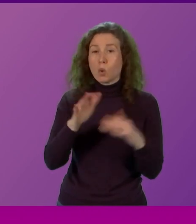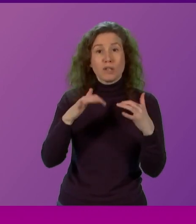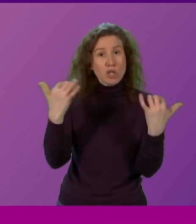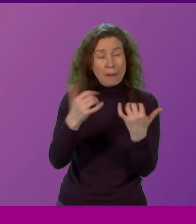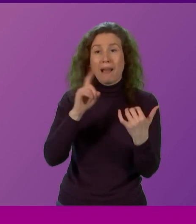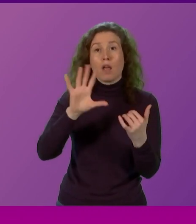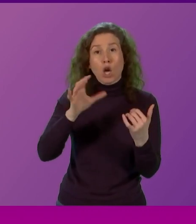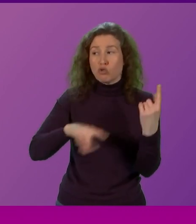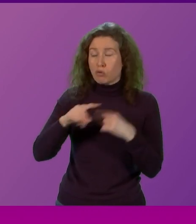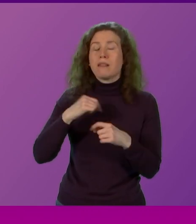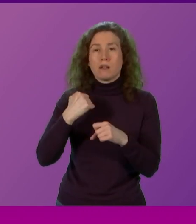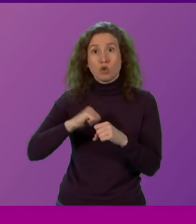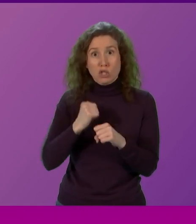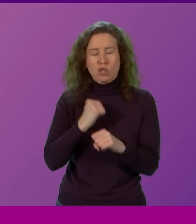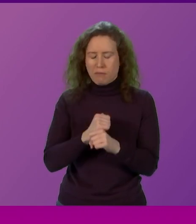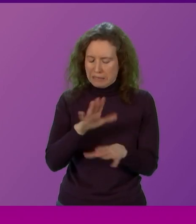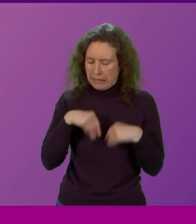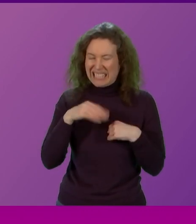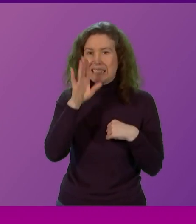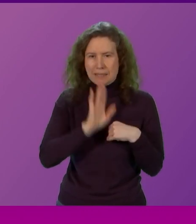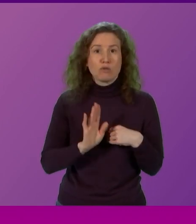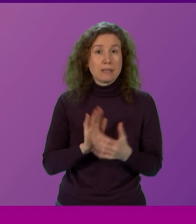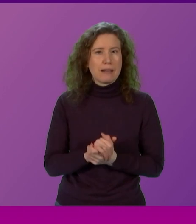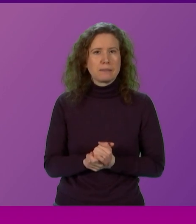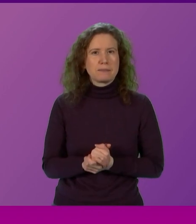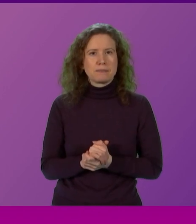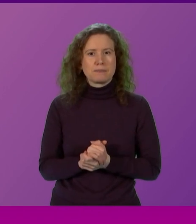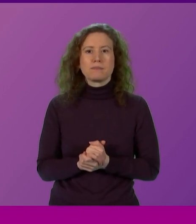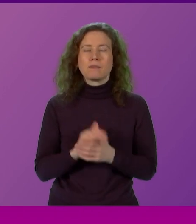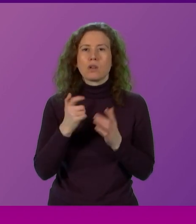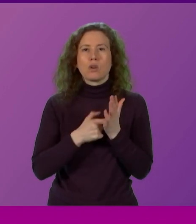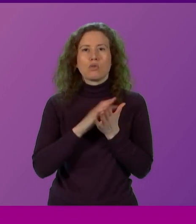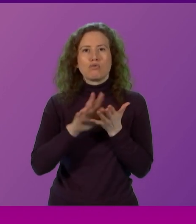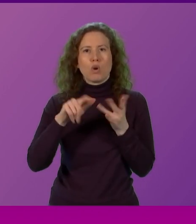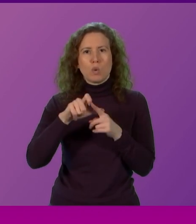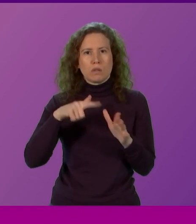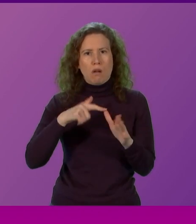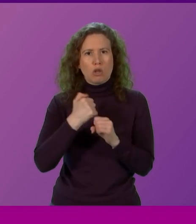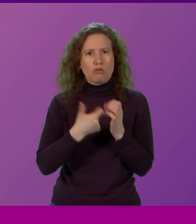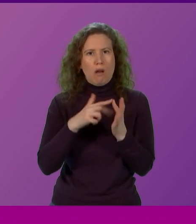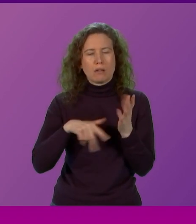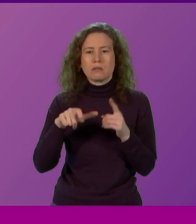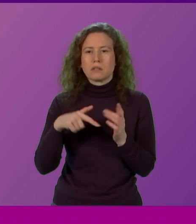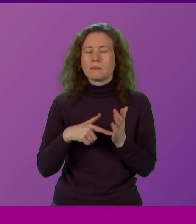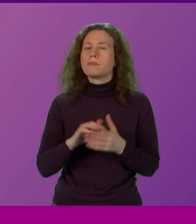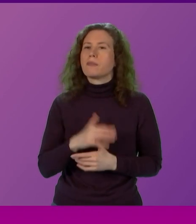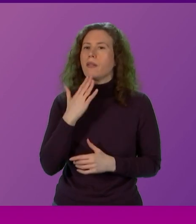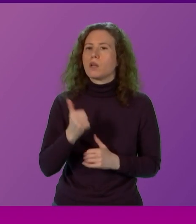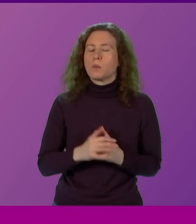that the Scottish Government takes extremely seriously.